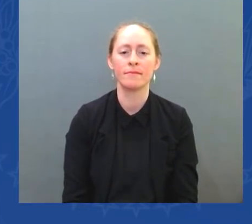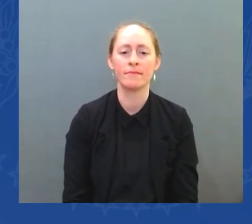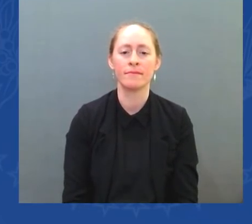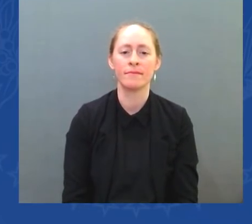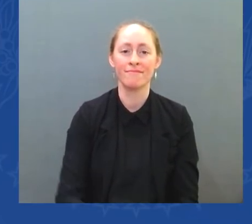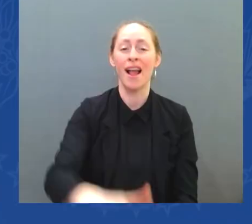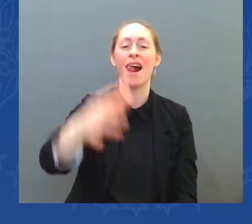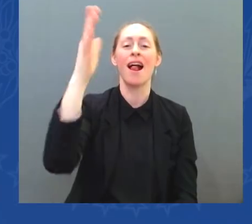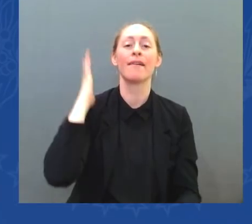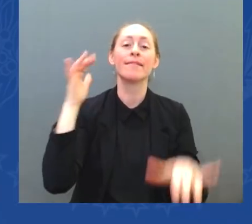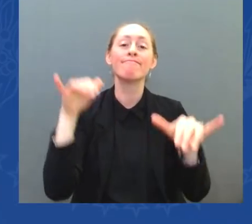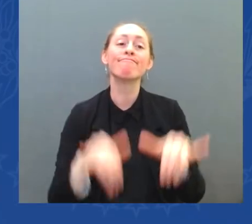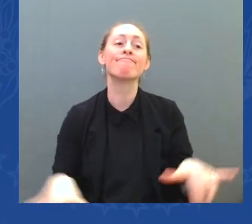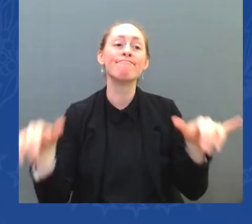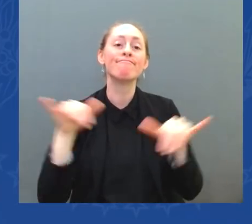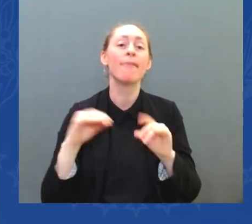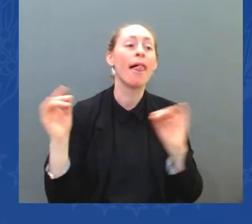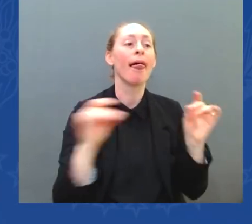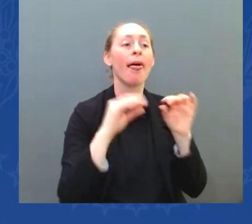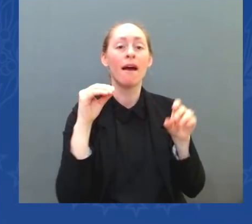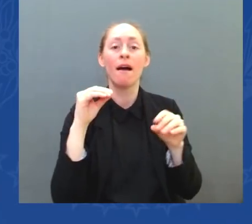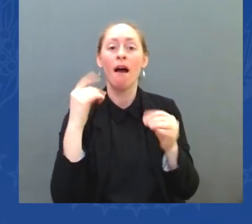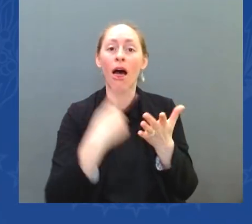And we owe it to you, Cindy.